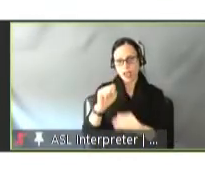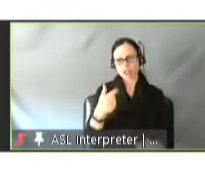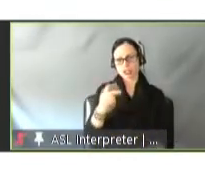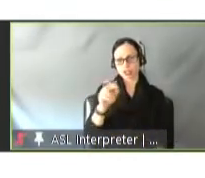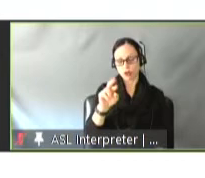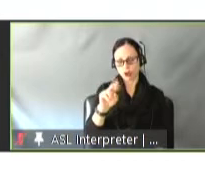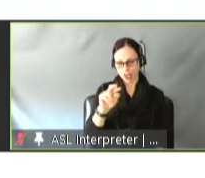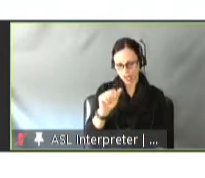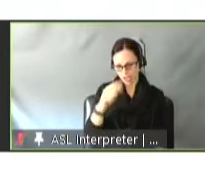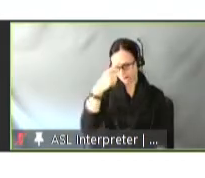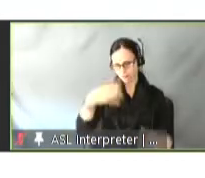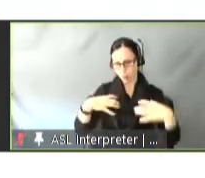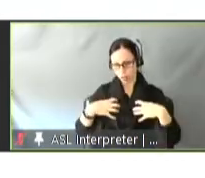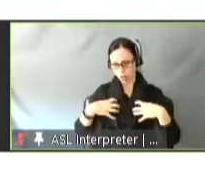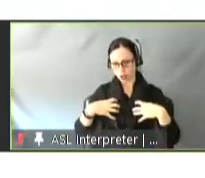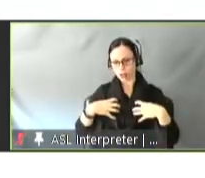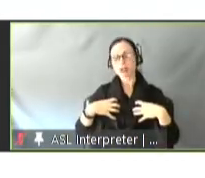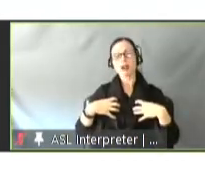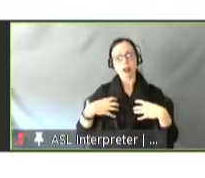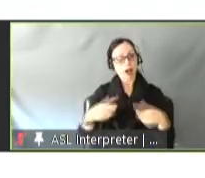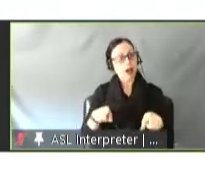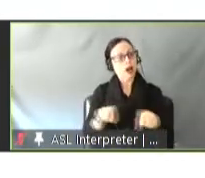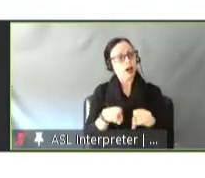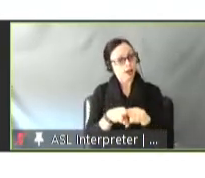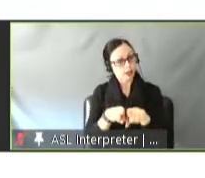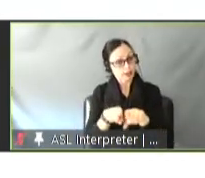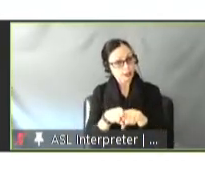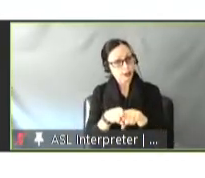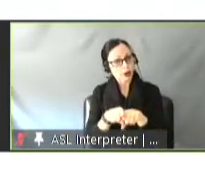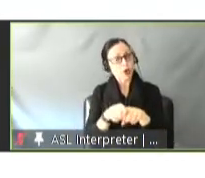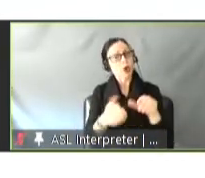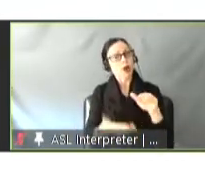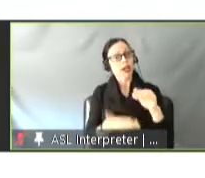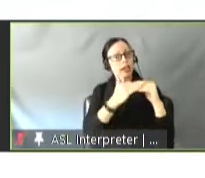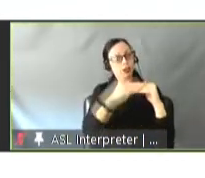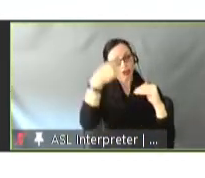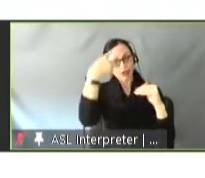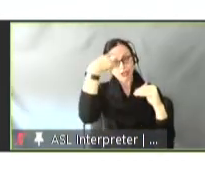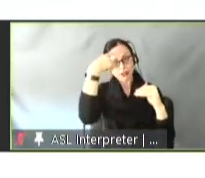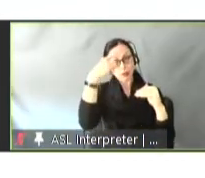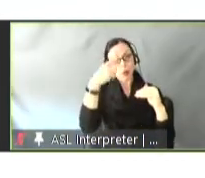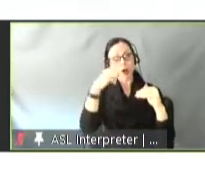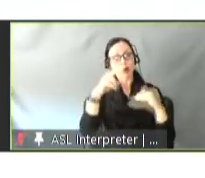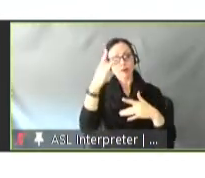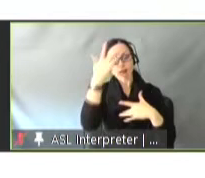And then there's a stepwise increase in the amount of viral replication as you decrease